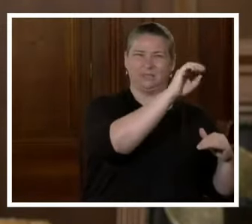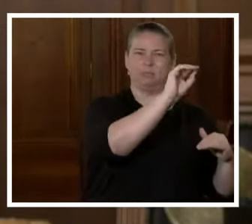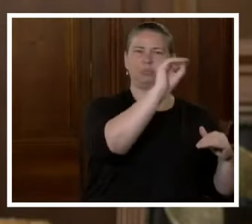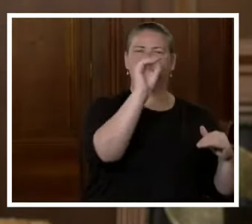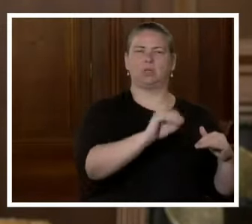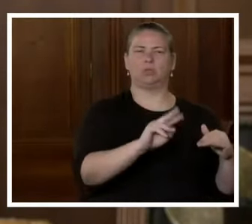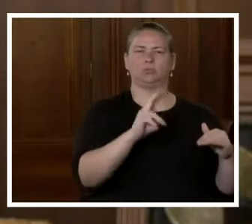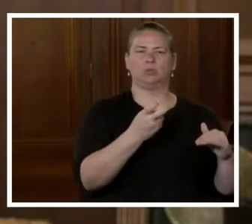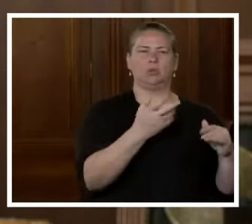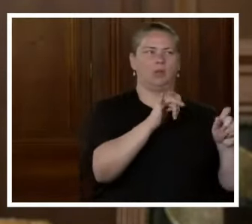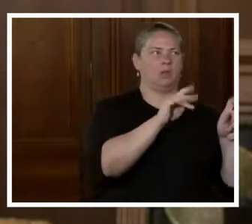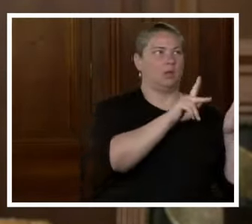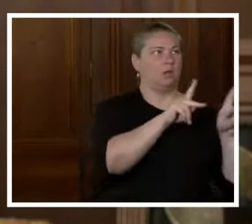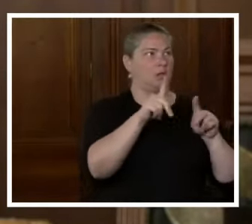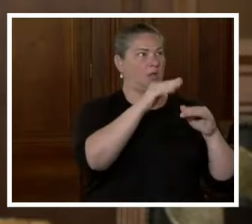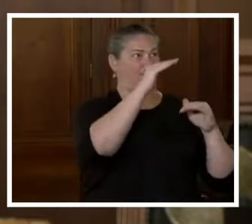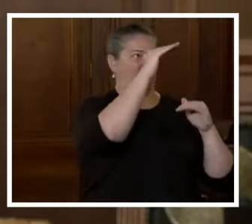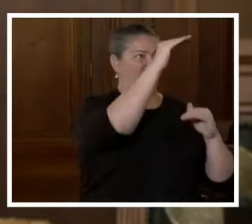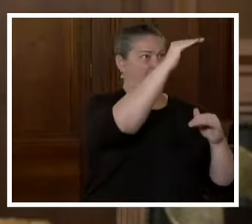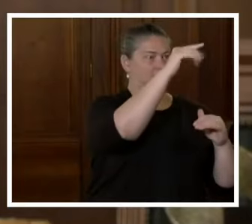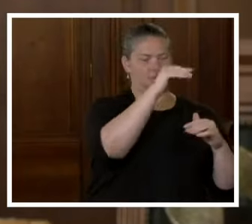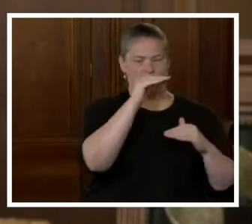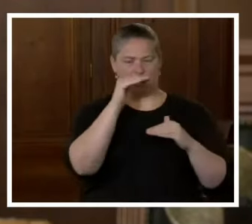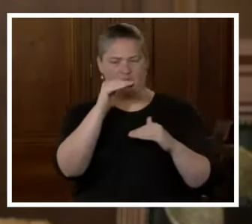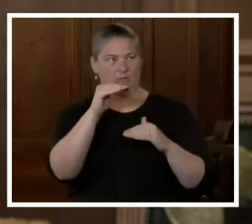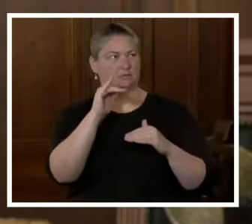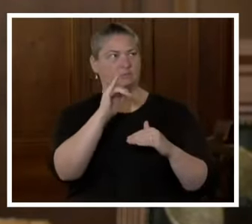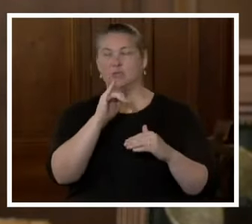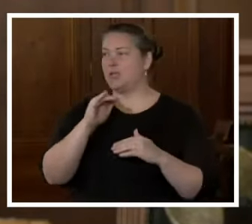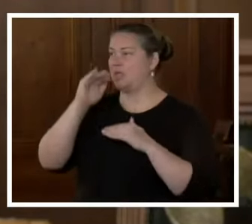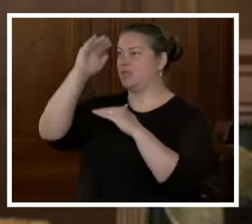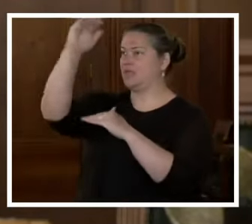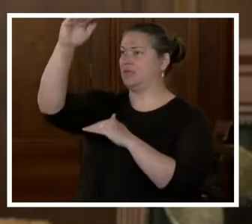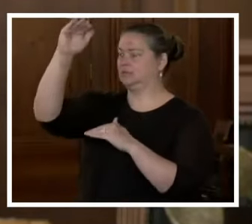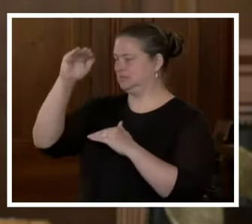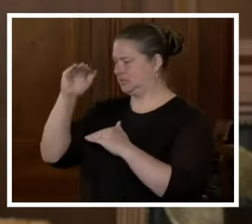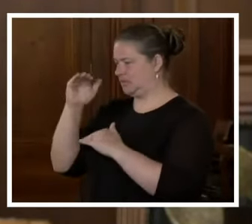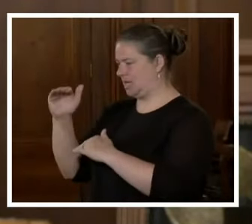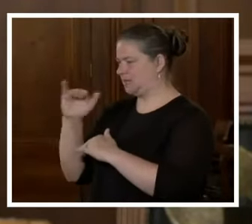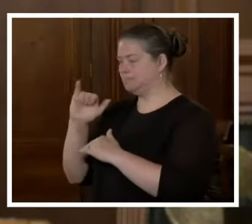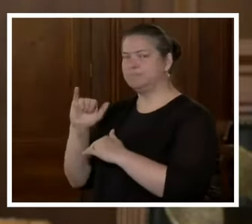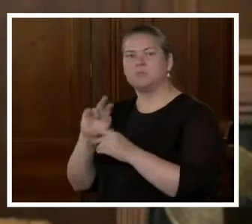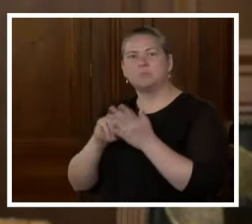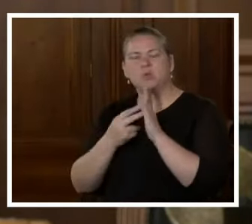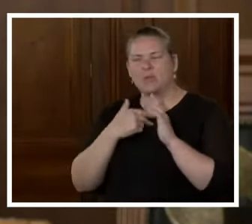RHINITIS GOOD NEWS BUT REMEMBER THERE'S A SIGNIFICANT TIME DELAY. SO IF WE'RE GOING TO SEE A SURGE